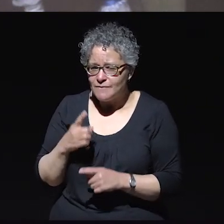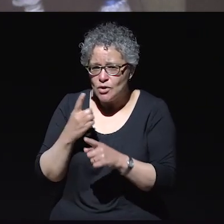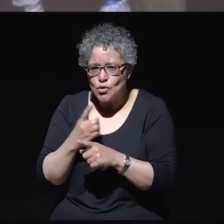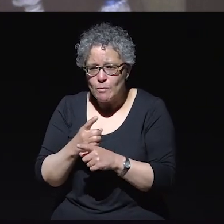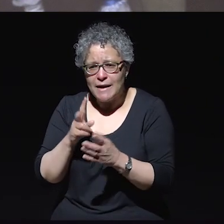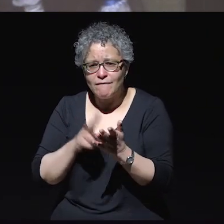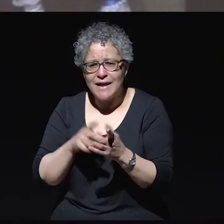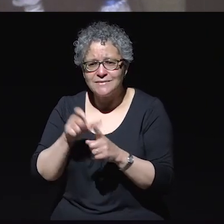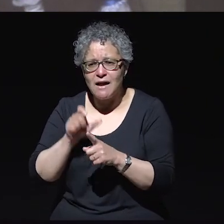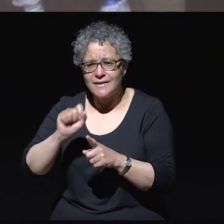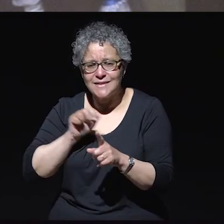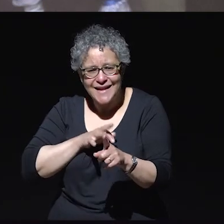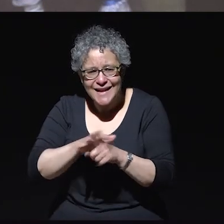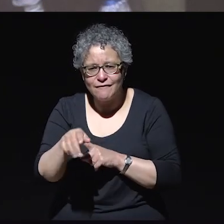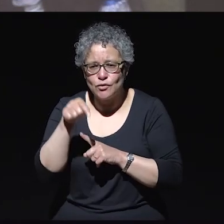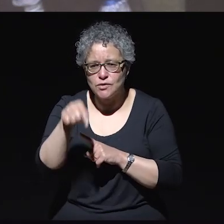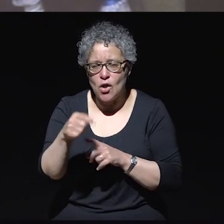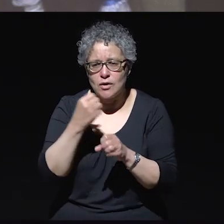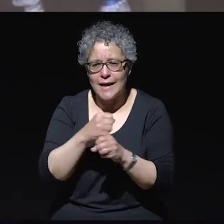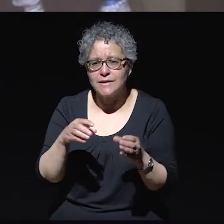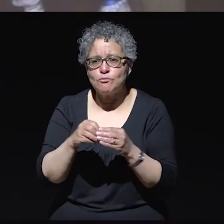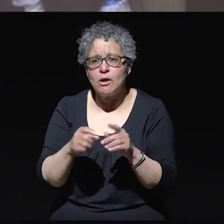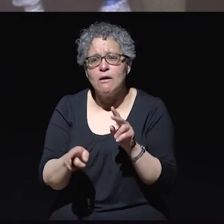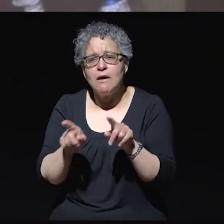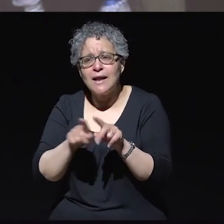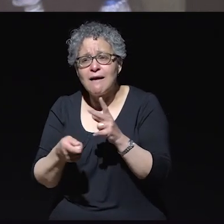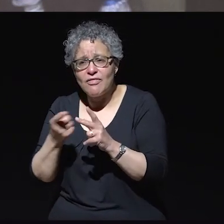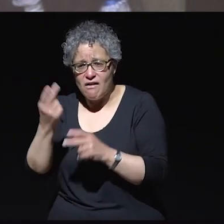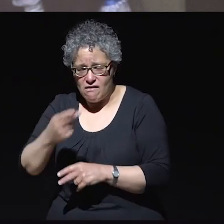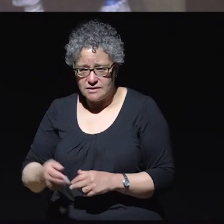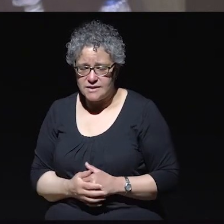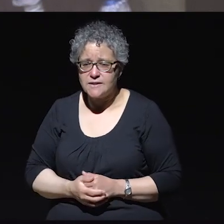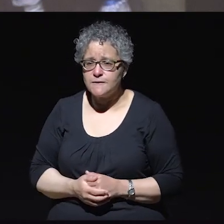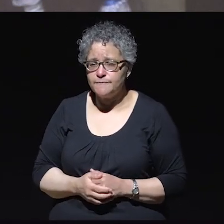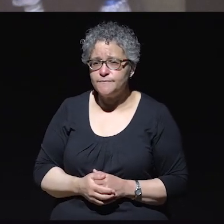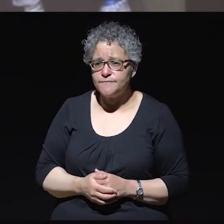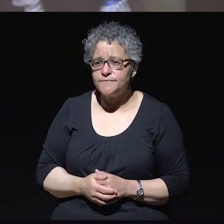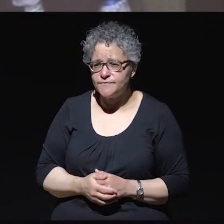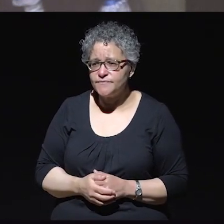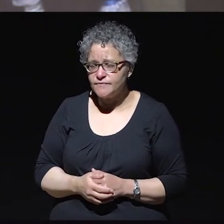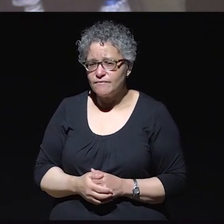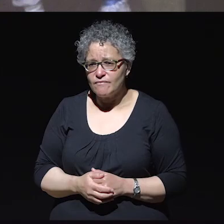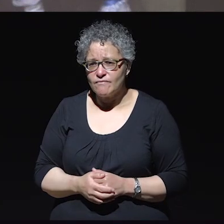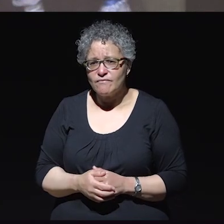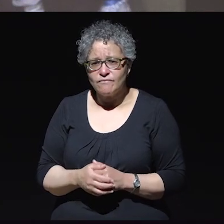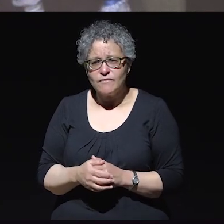on Gainsborough and other artists of the period. I mean, certainly the totemic figure of the 17th century